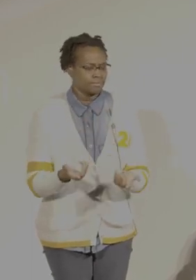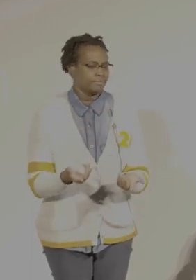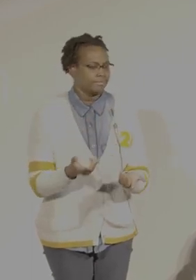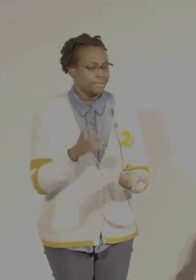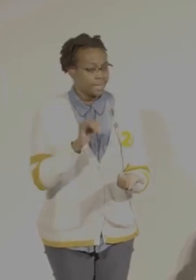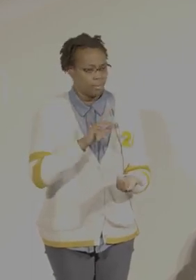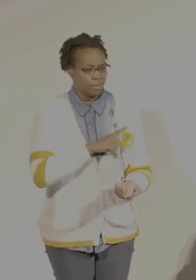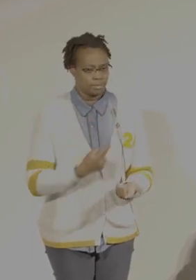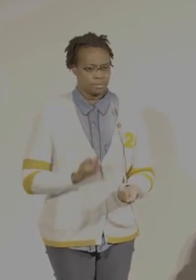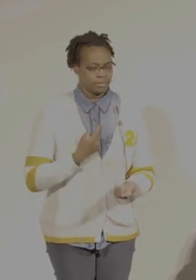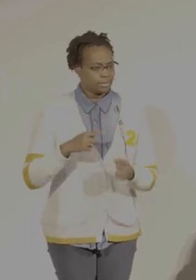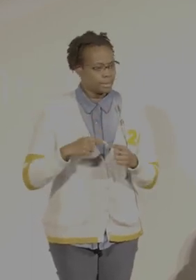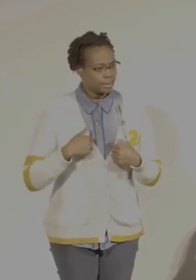That was personally offensive to me as a Canadian.